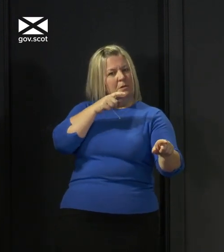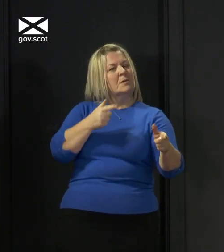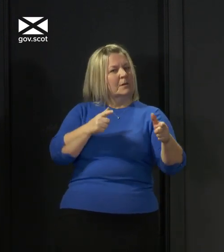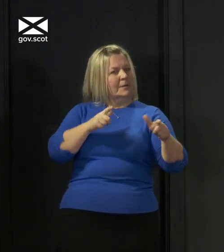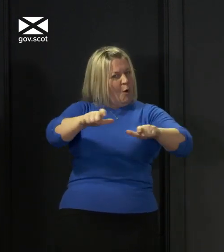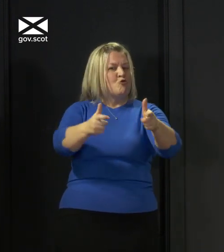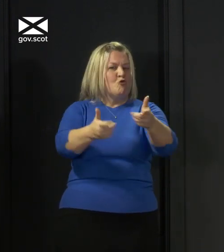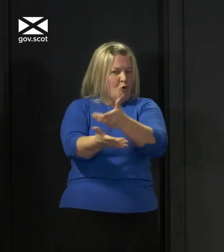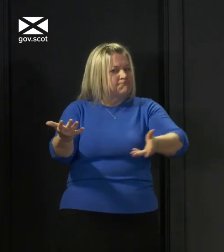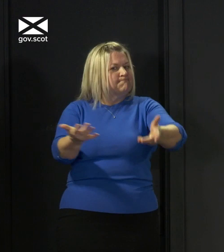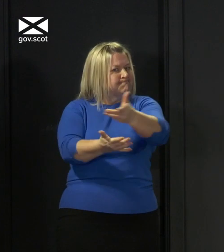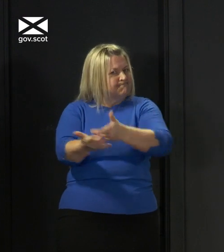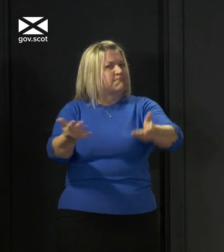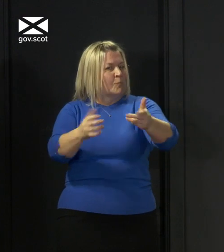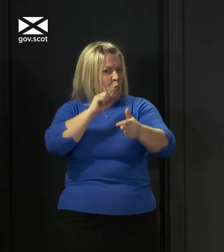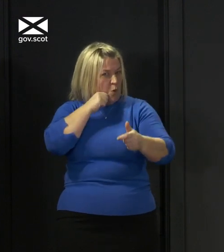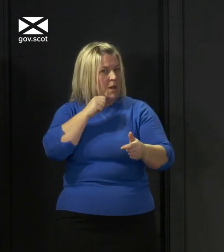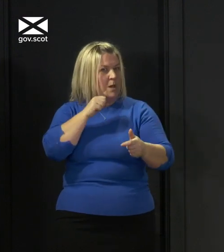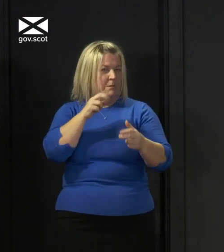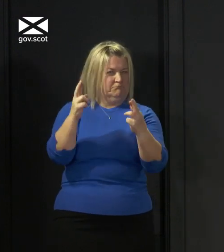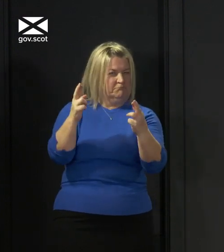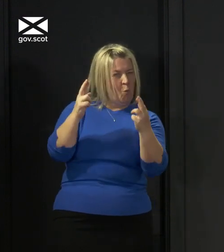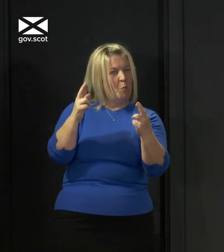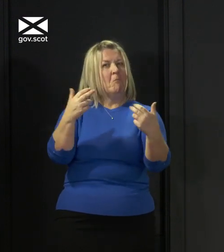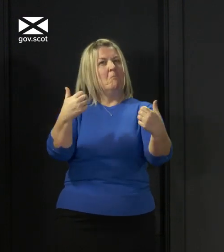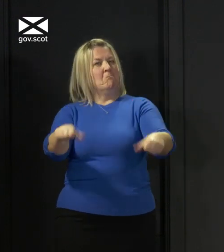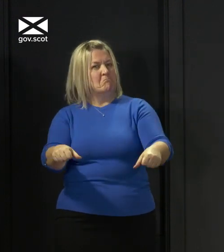we've talked about it before we've done that already for the seafood sector for